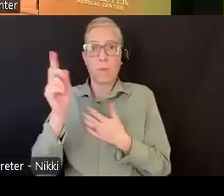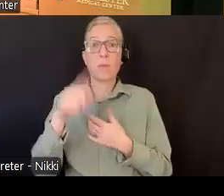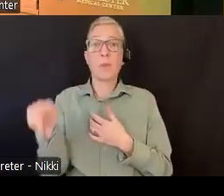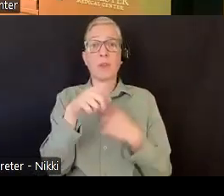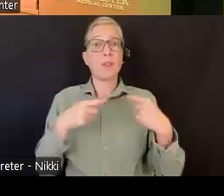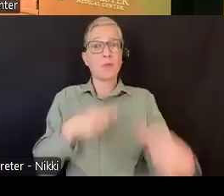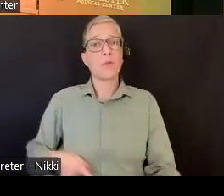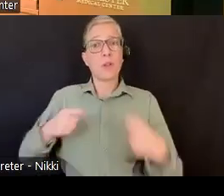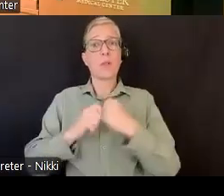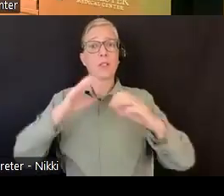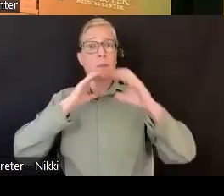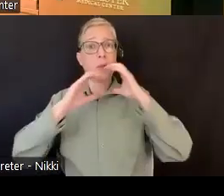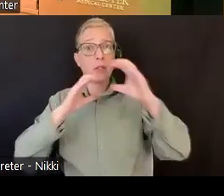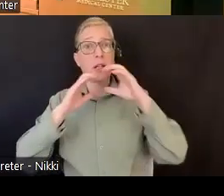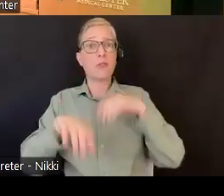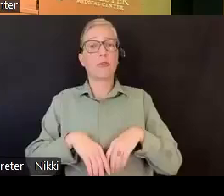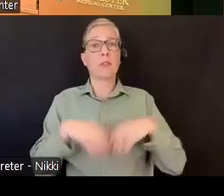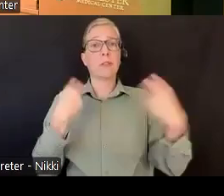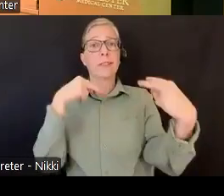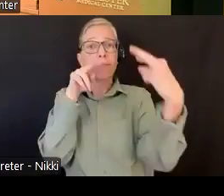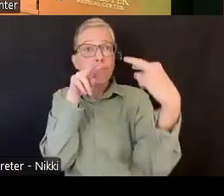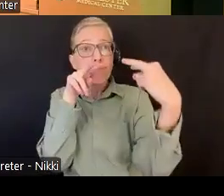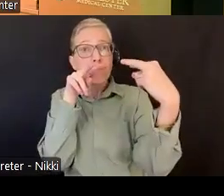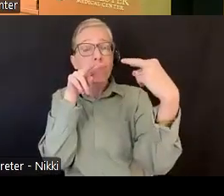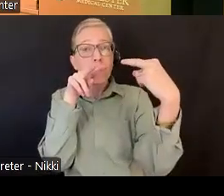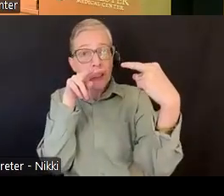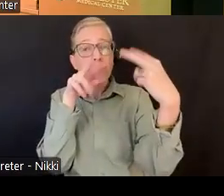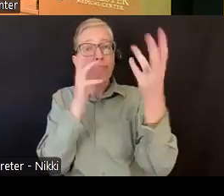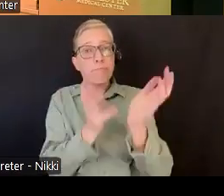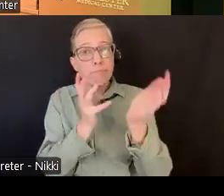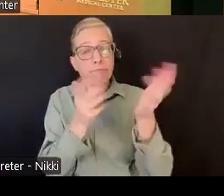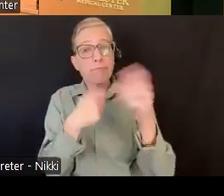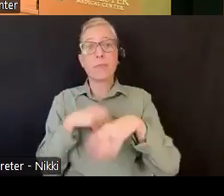looking people in the eye emotionally understanding. And so it's really the educational